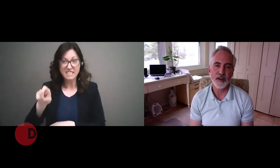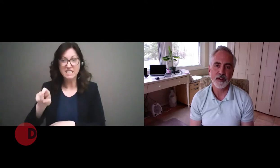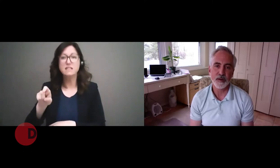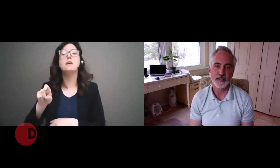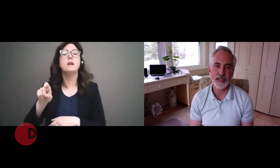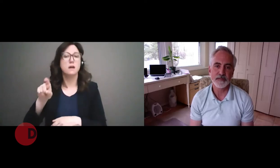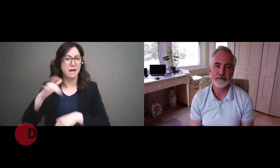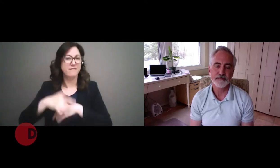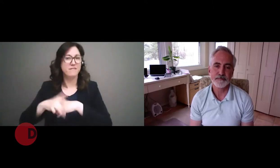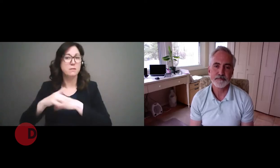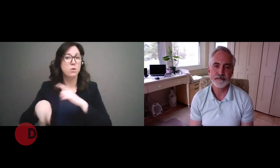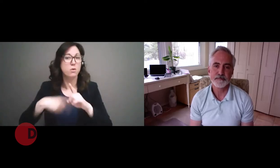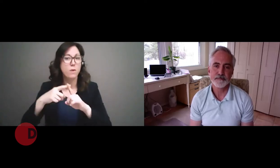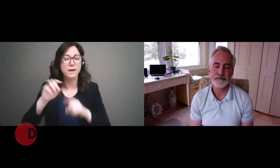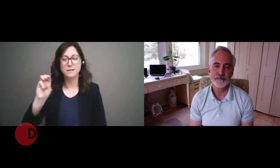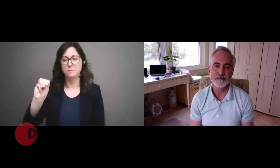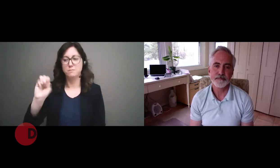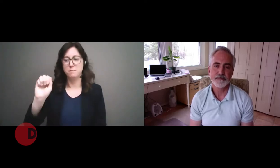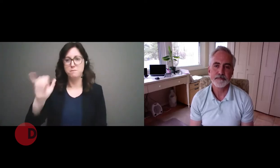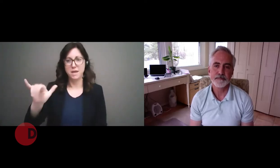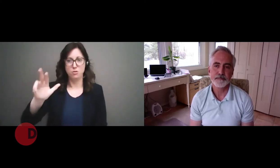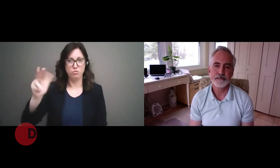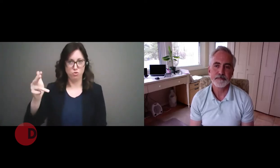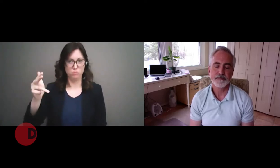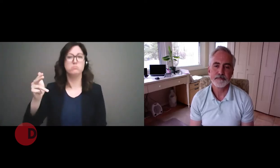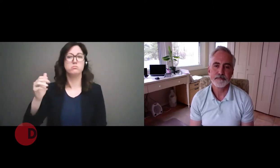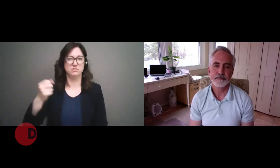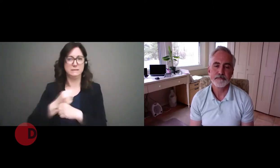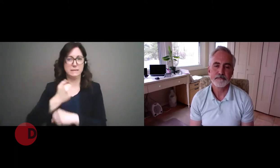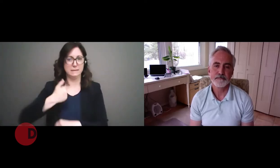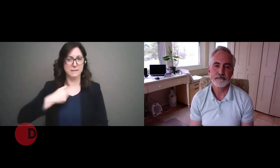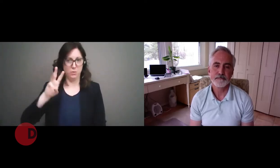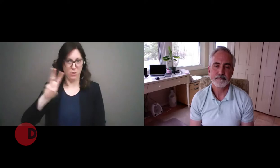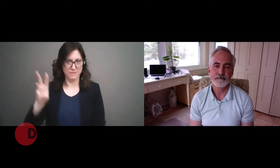available May 3rd on the Statistics Canada website.